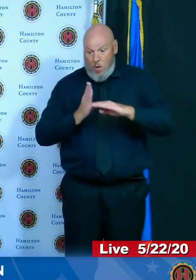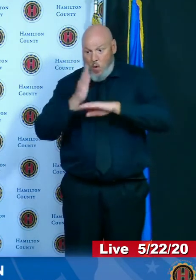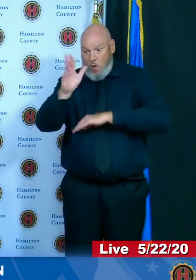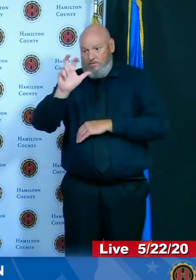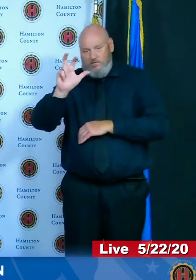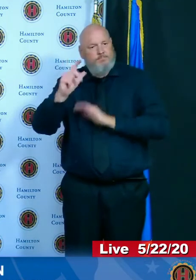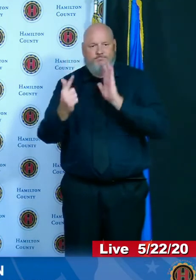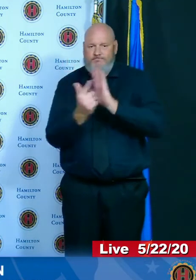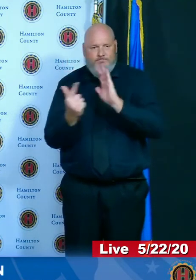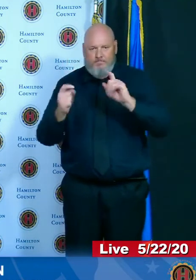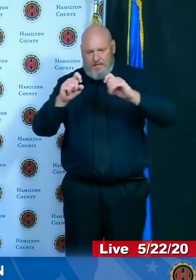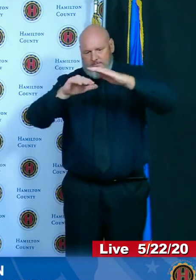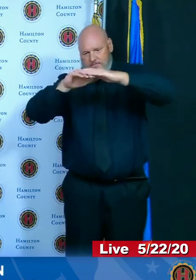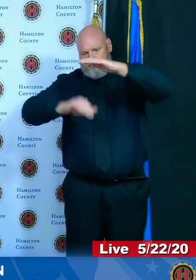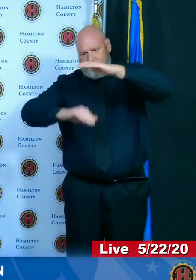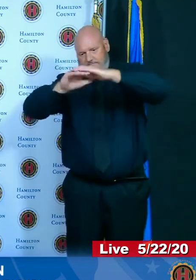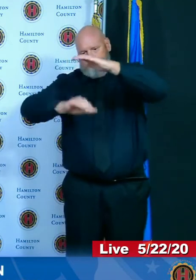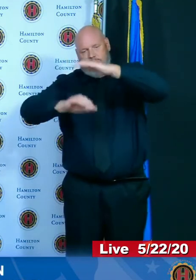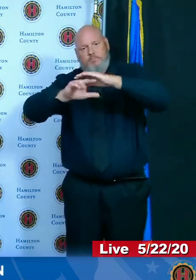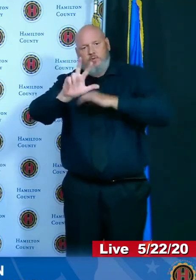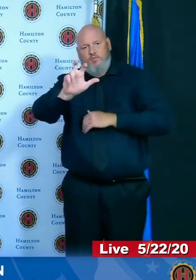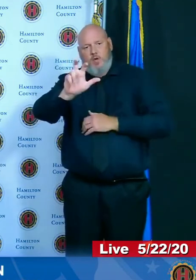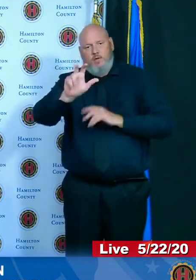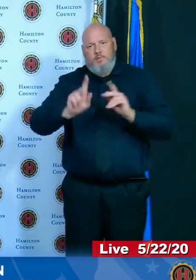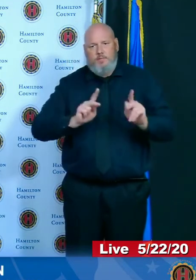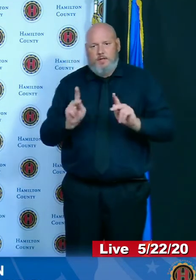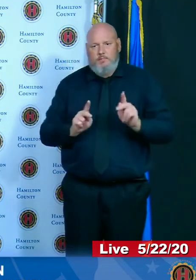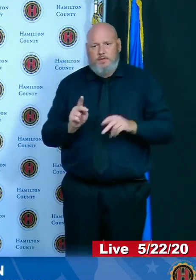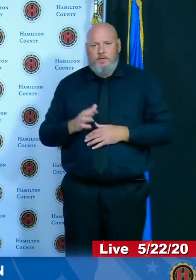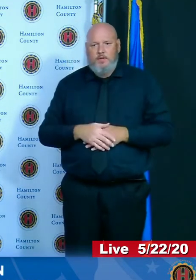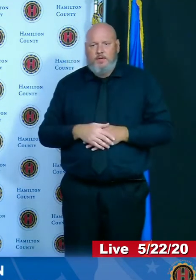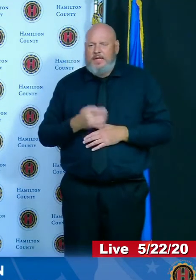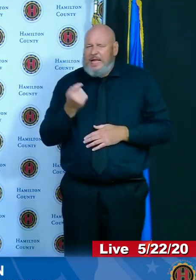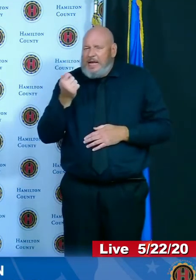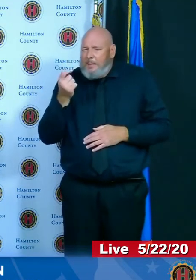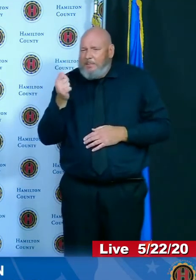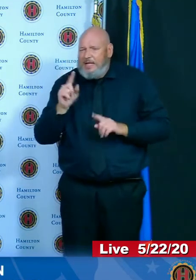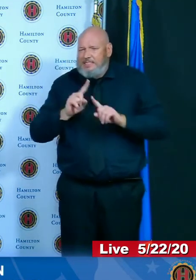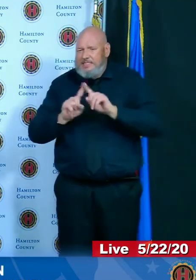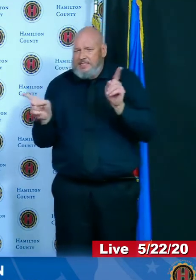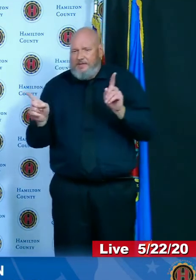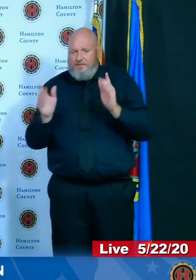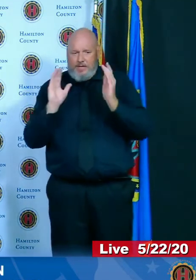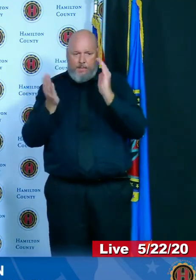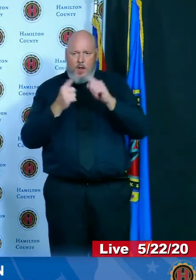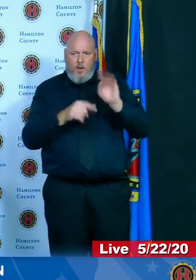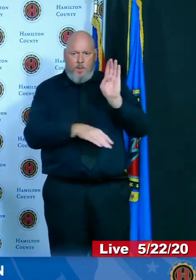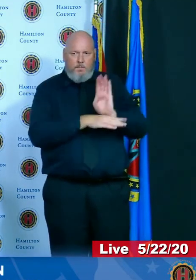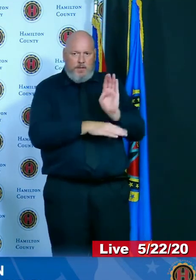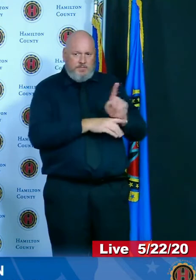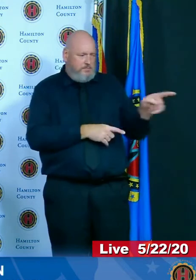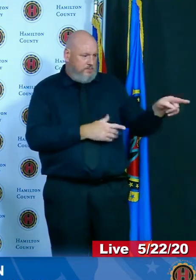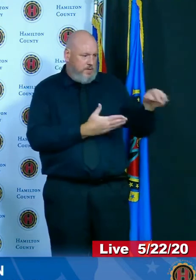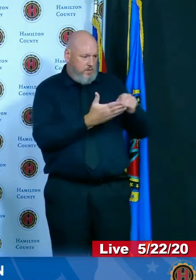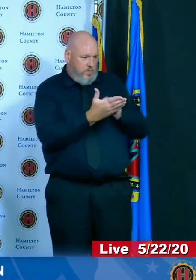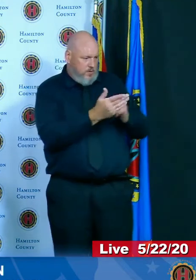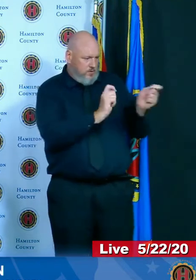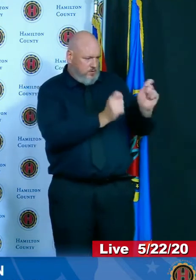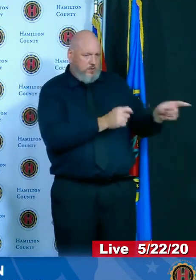nuances between the various business regulations as we open things back up my team is working very hard ly to make sure we